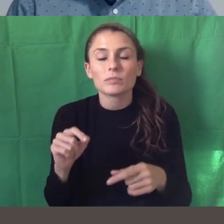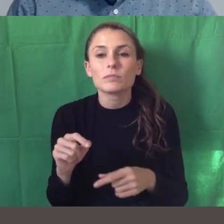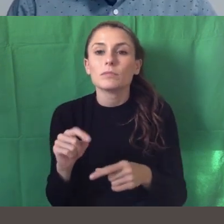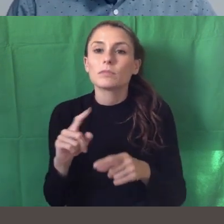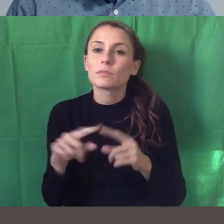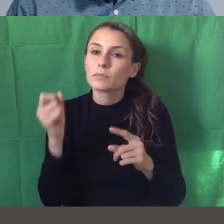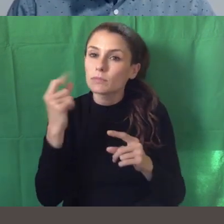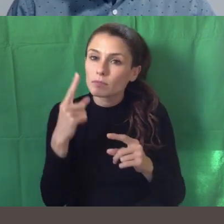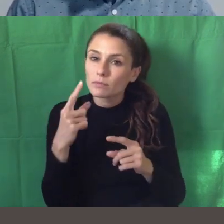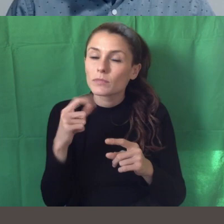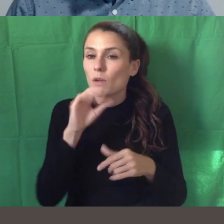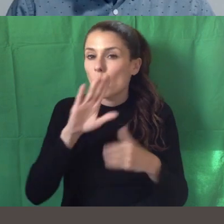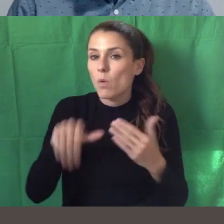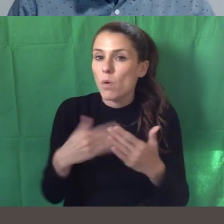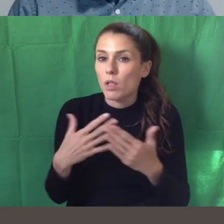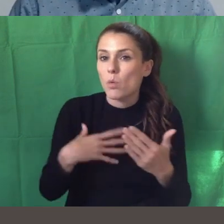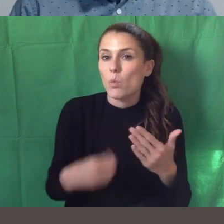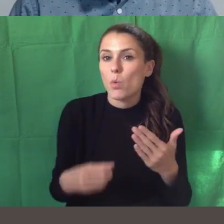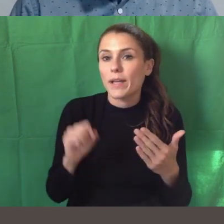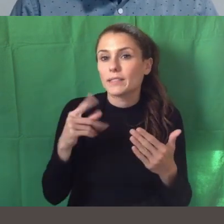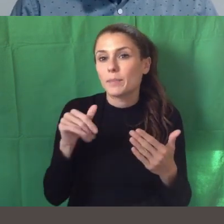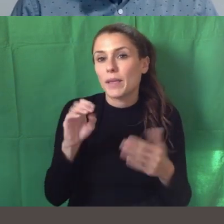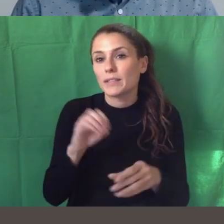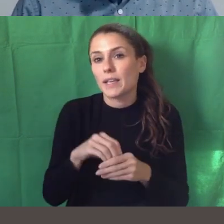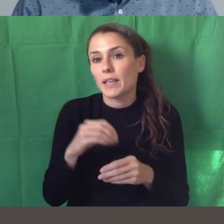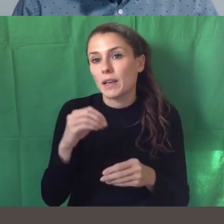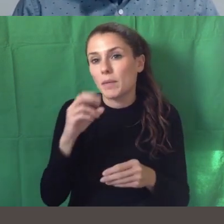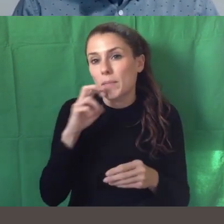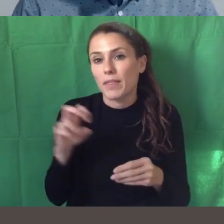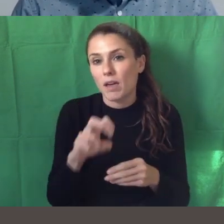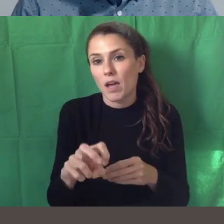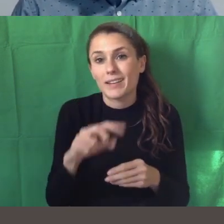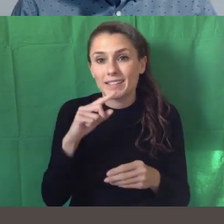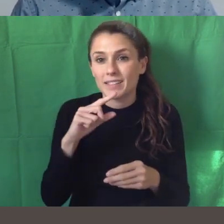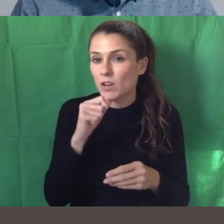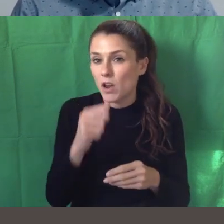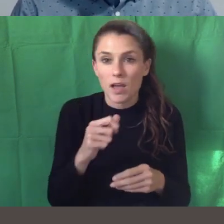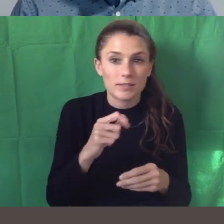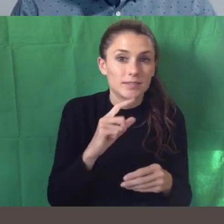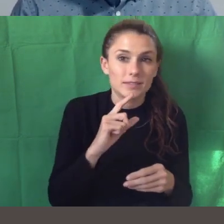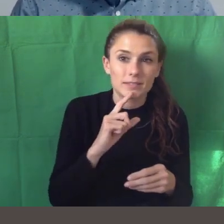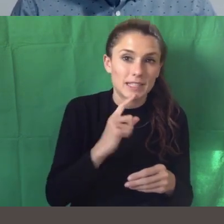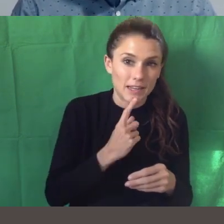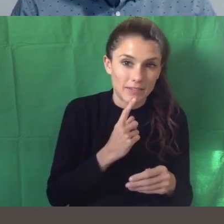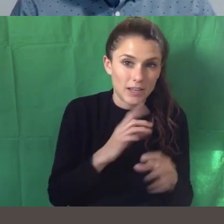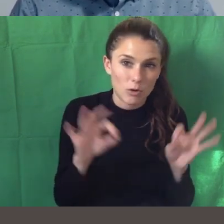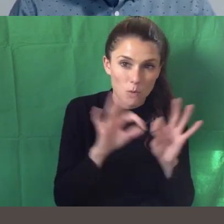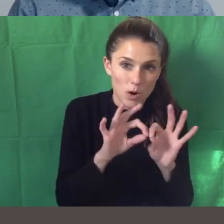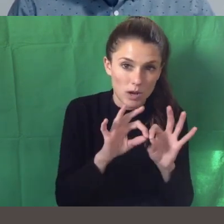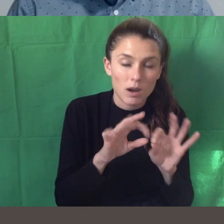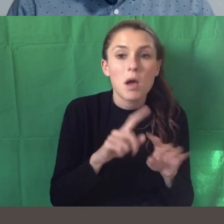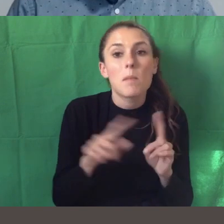However, you probably know that not all white space in Python is insignificant. There's quite a lot of significant white space.